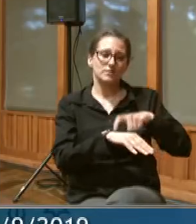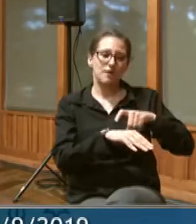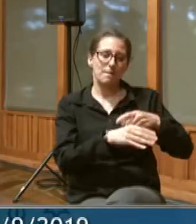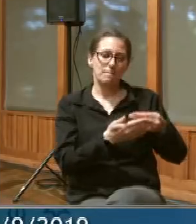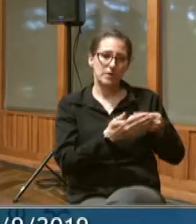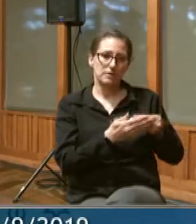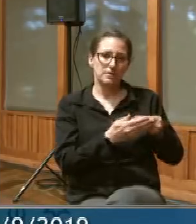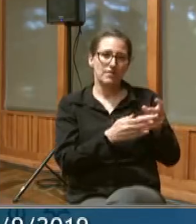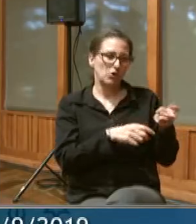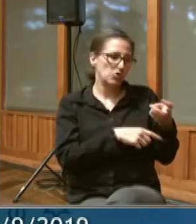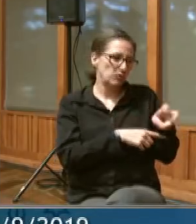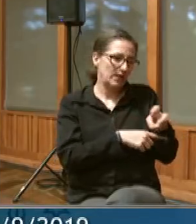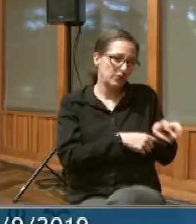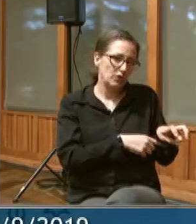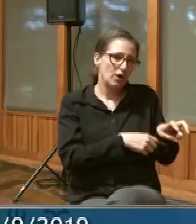WAS ABLE TO COVER ONGOING SHORTFALLS WITH ONE TIME FUNDS